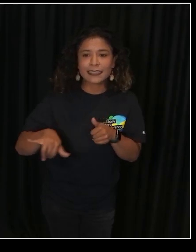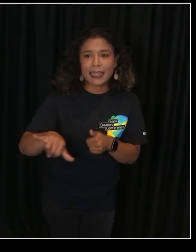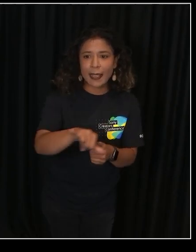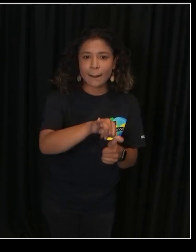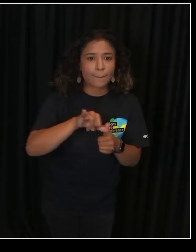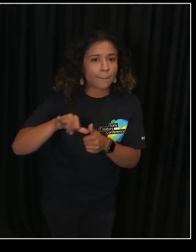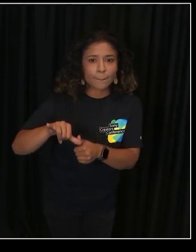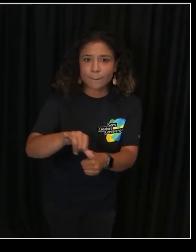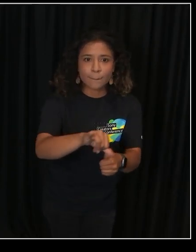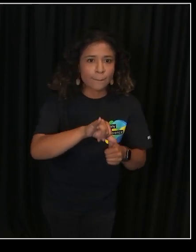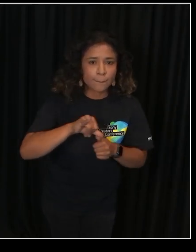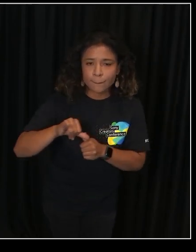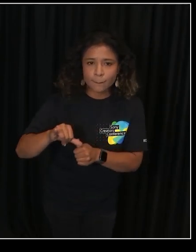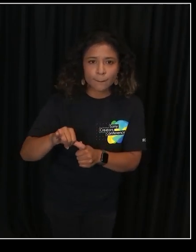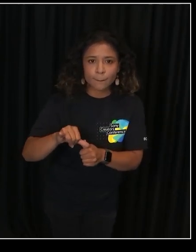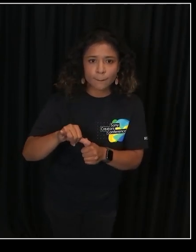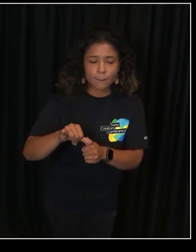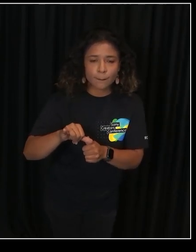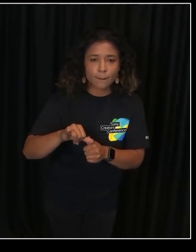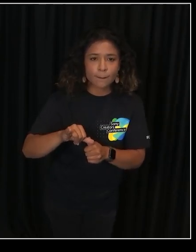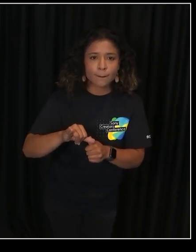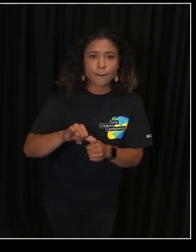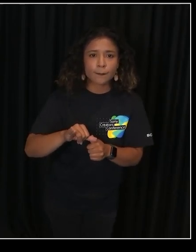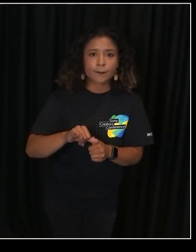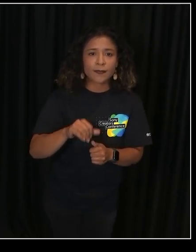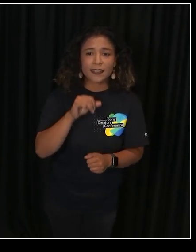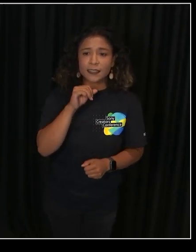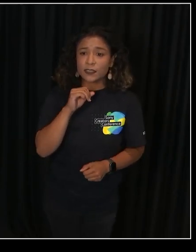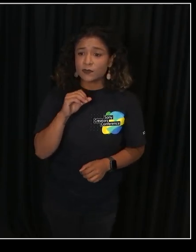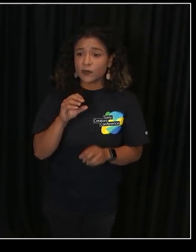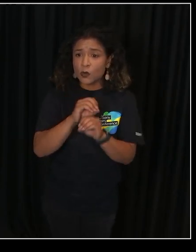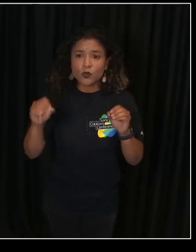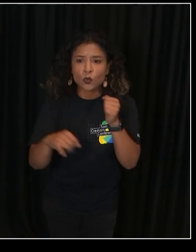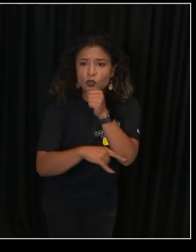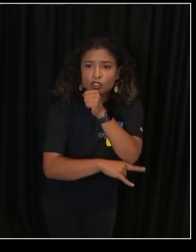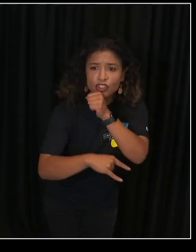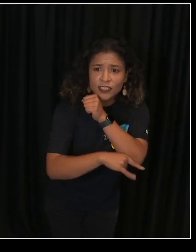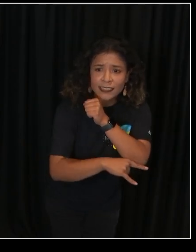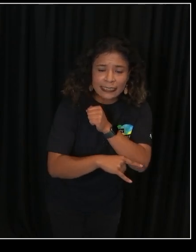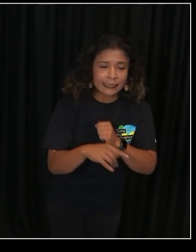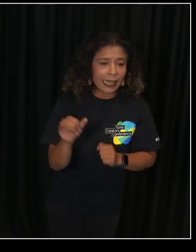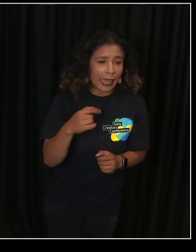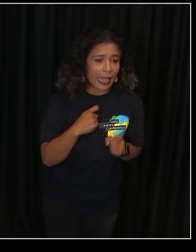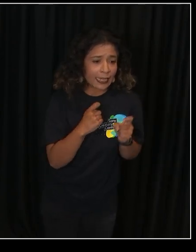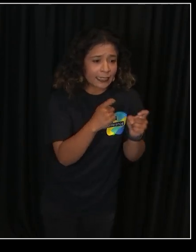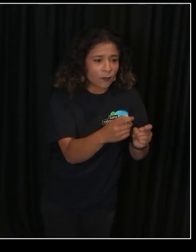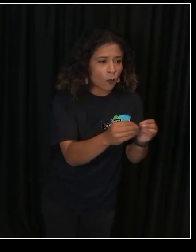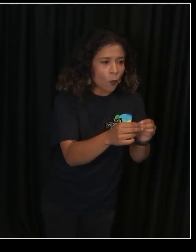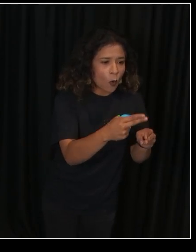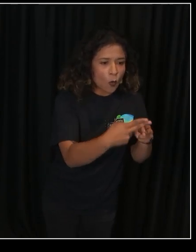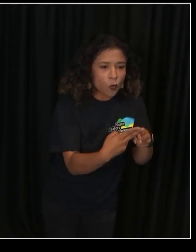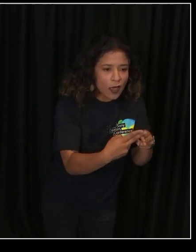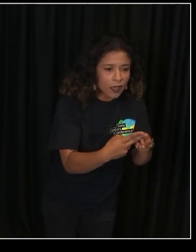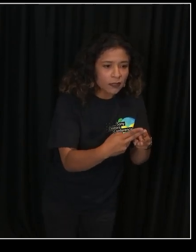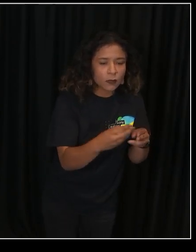So, there's no cheating going on in the sense of giving the car more weight or more friction or any of that.